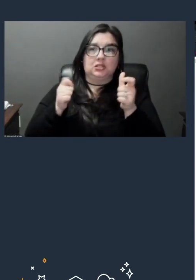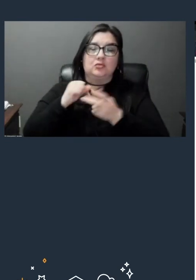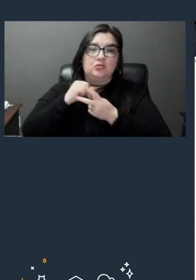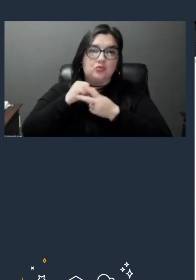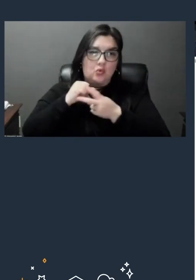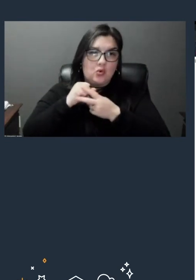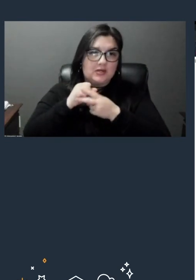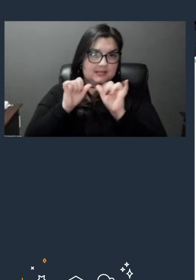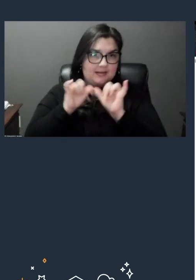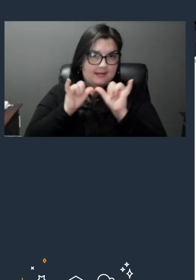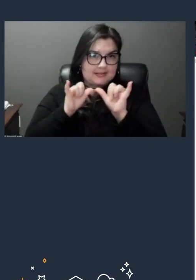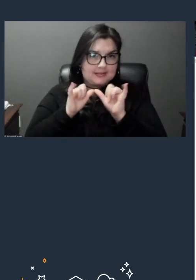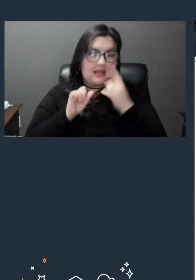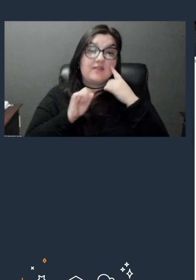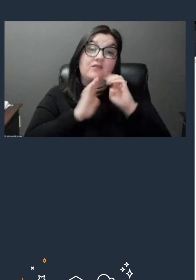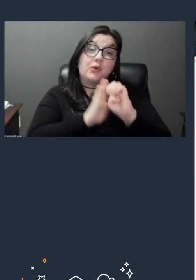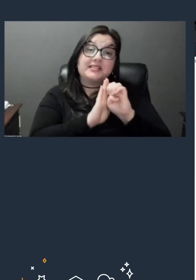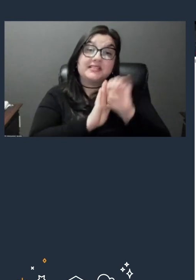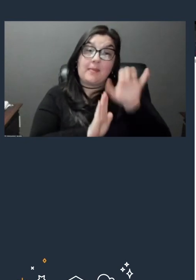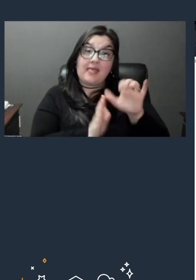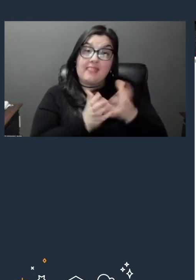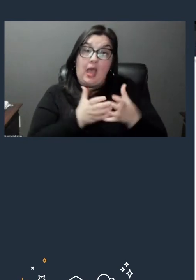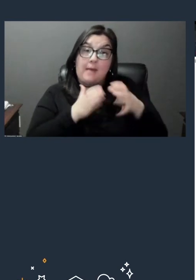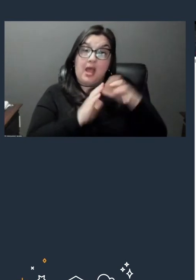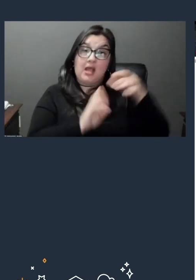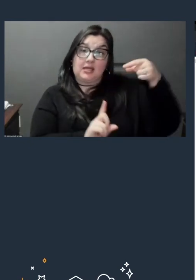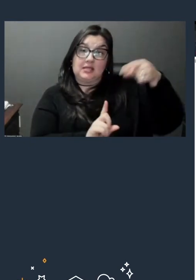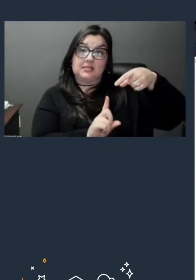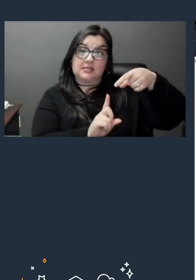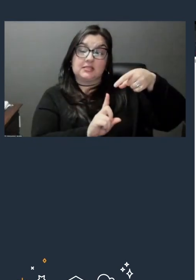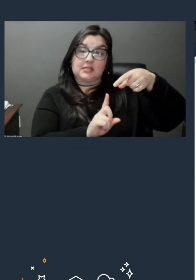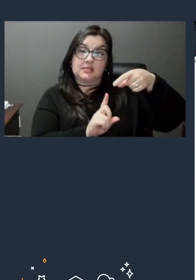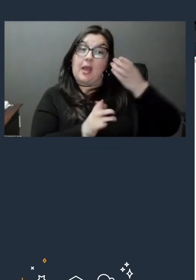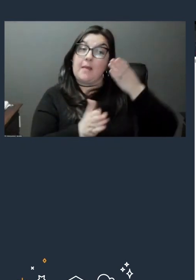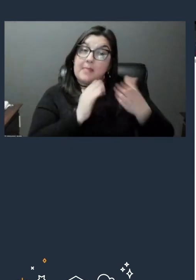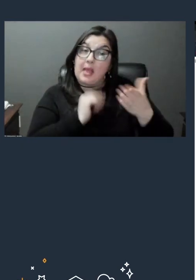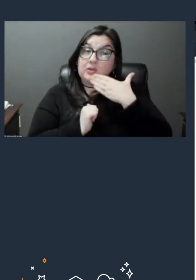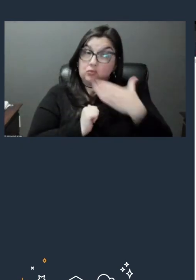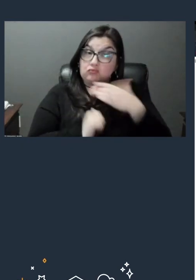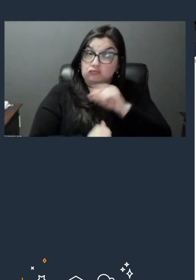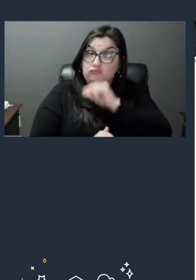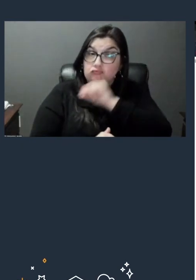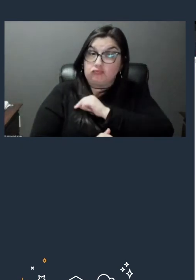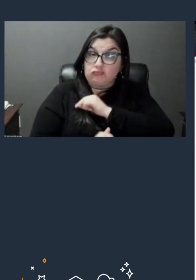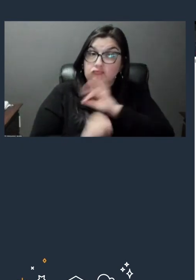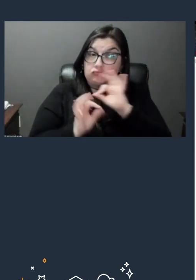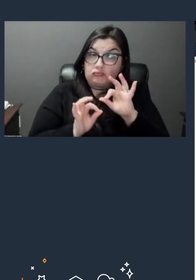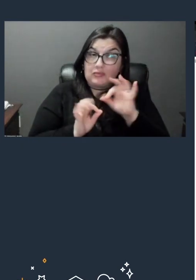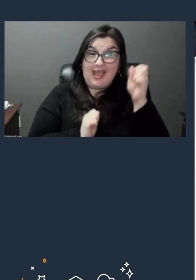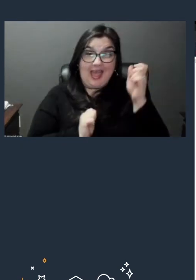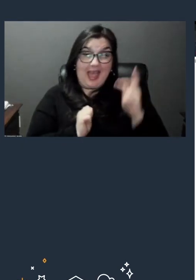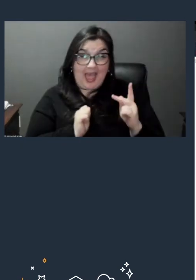For example, this bucket over here might be a good candidate with half percentage retrieval daily rate.